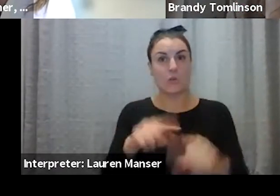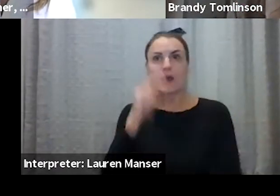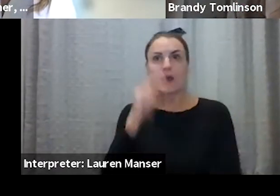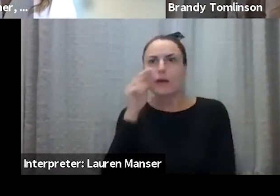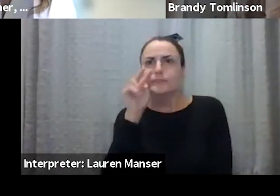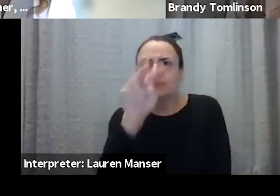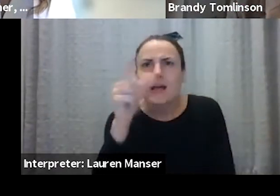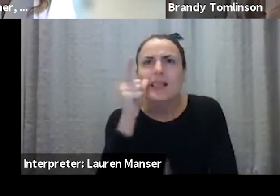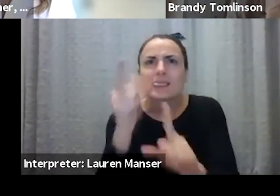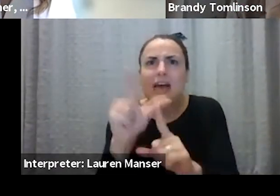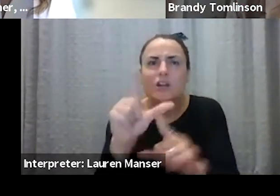you tell the school district about.